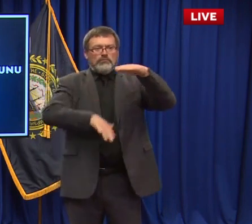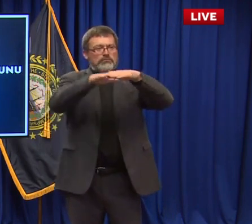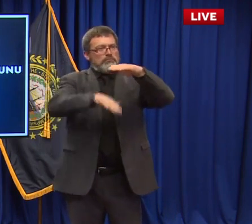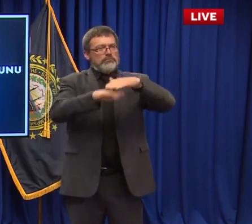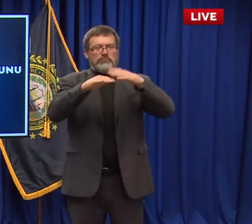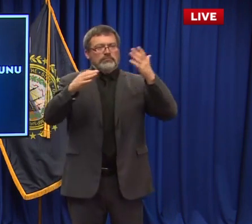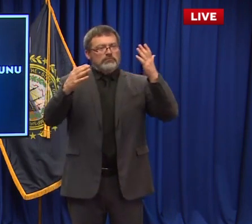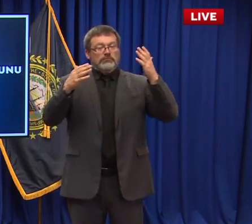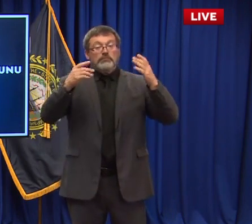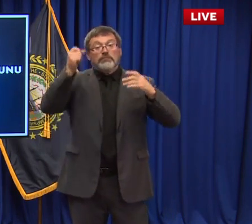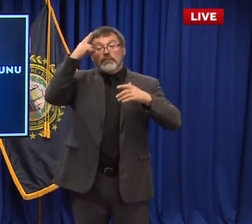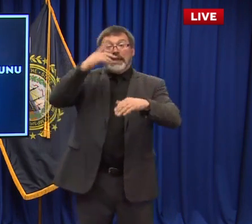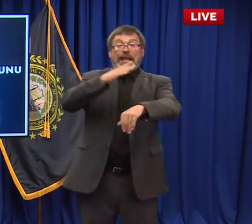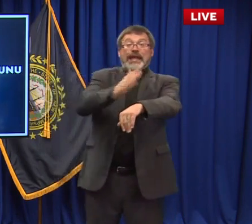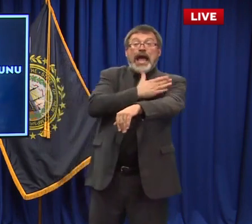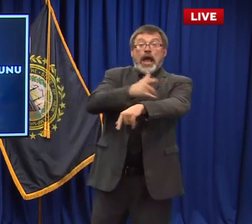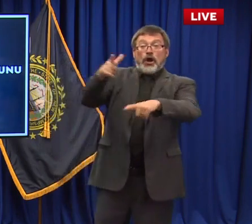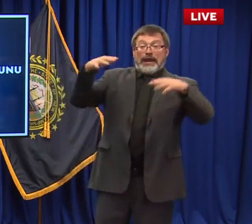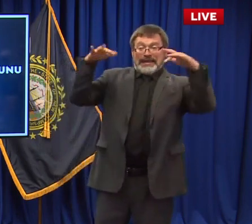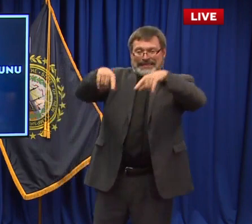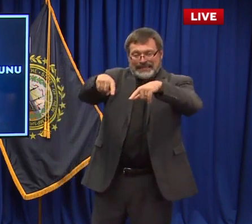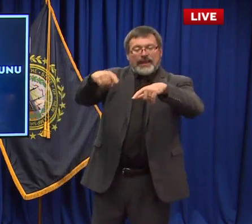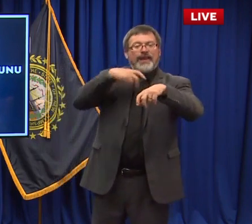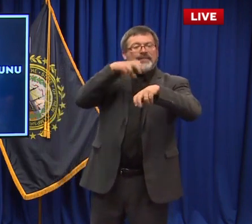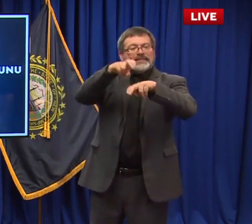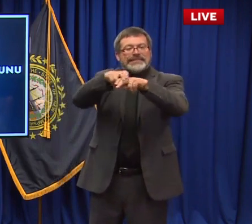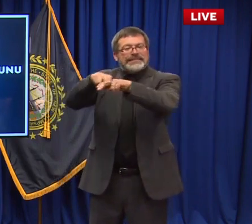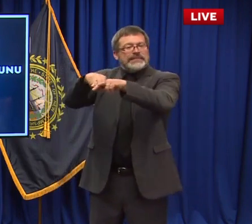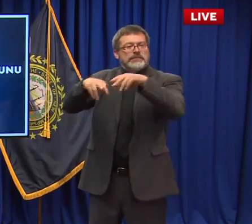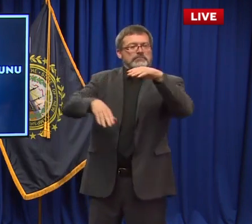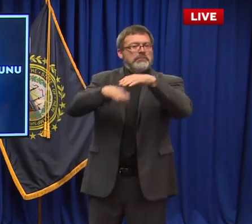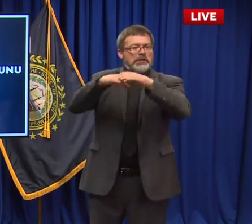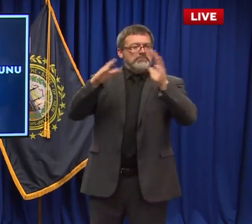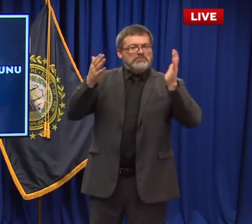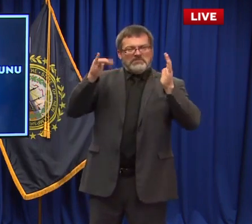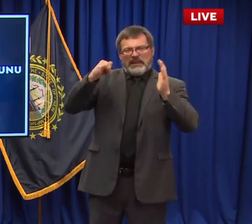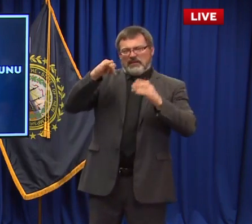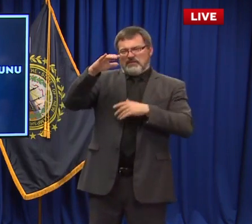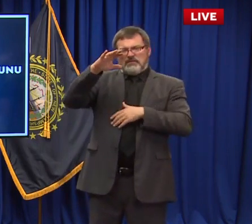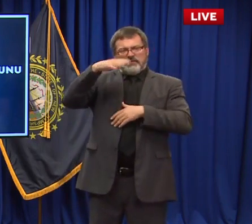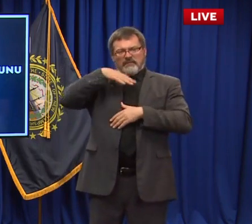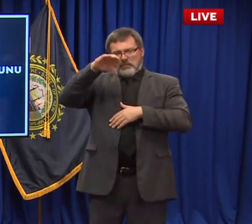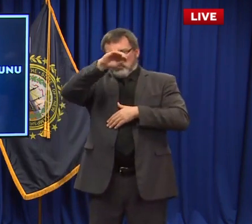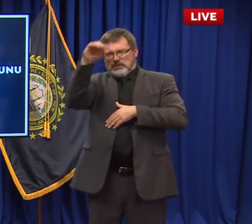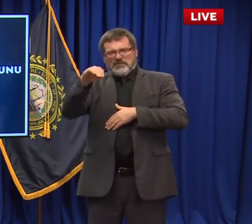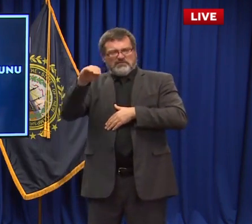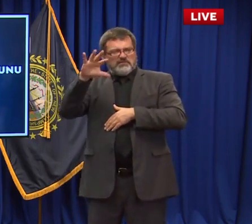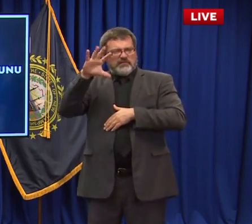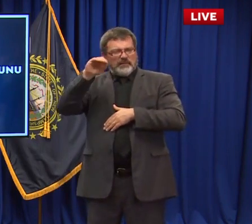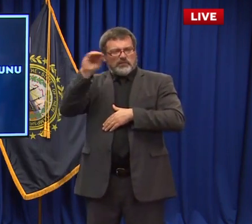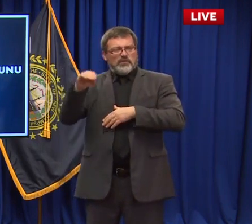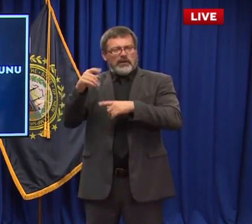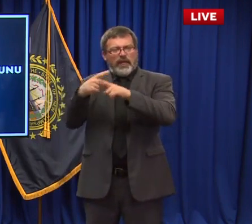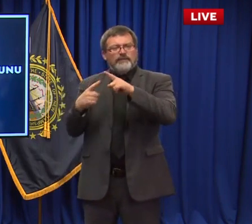GATHERINGS IN THE STATE. THERE IS A LIMITATION ON CAPACITY FOR SOMETHING LIKE A CONCERT.